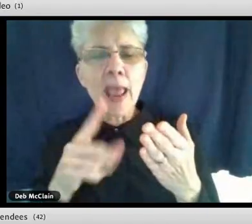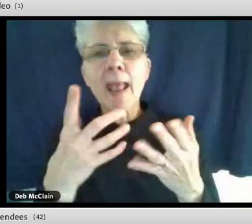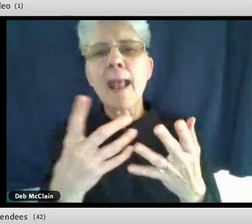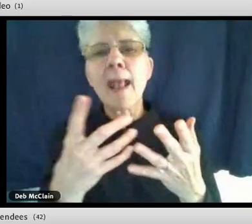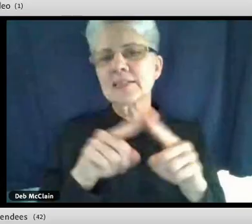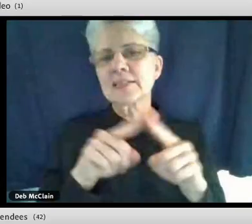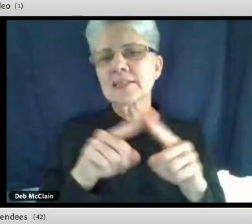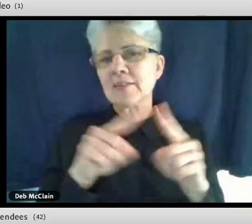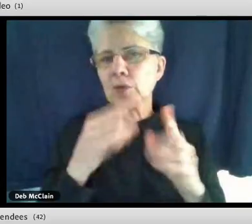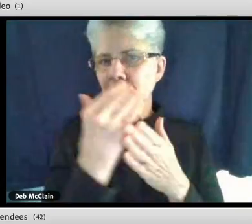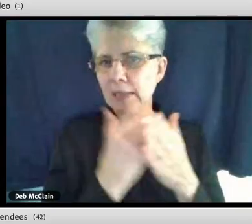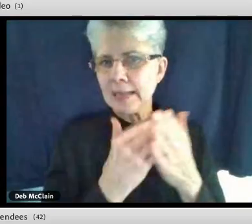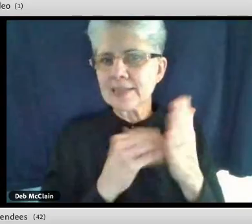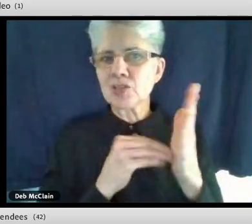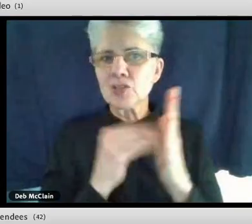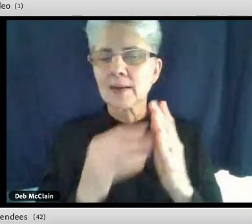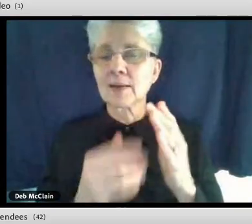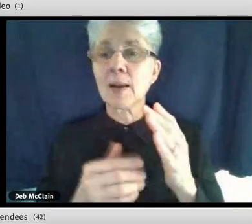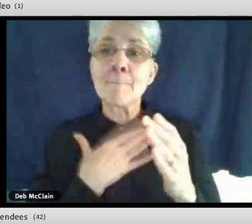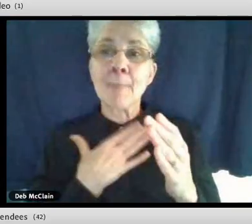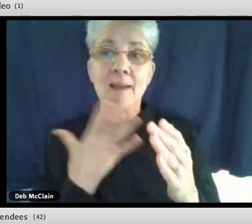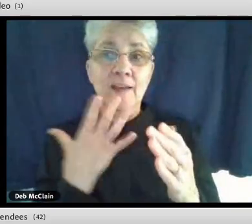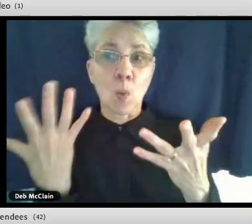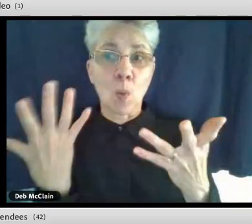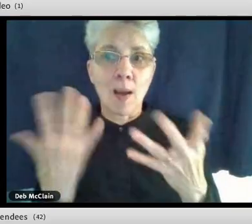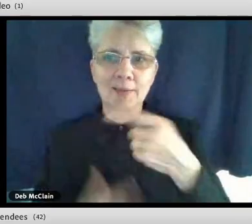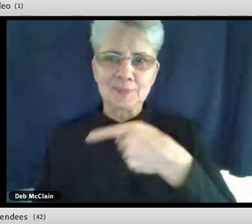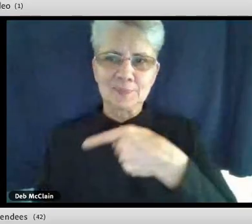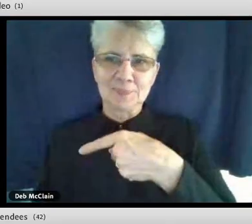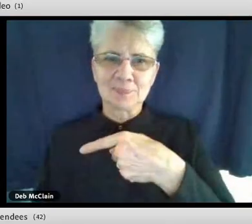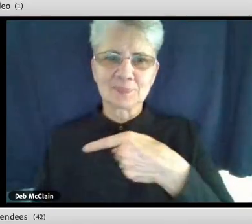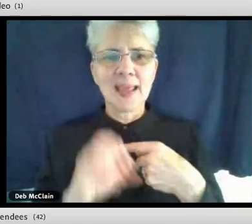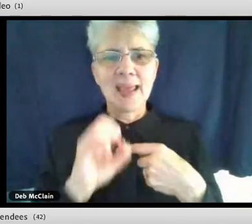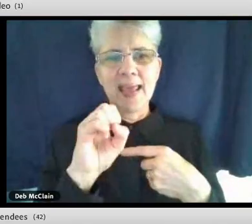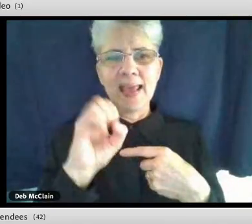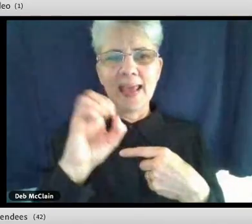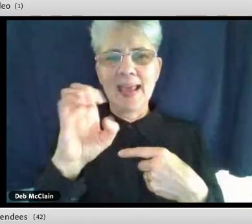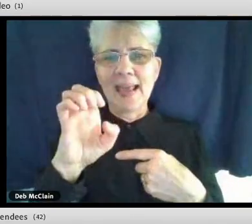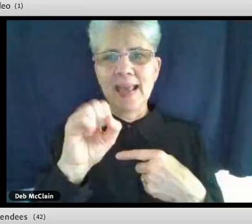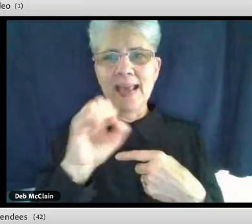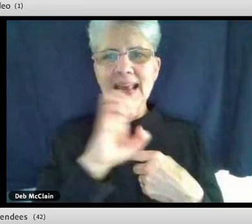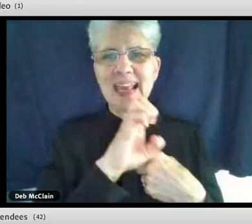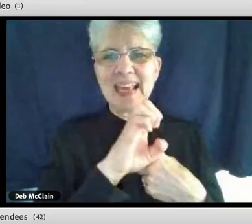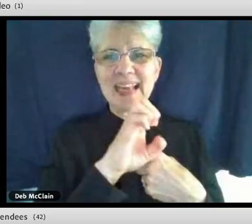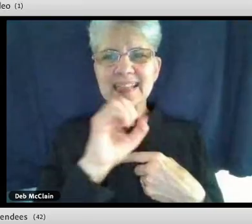Some things, you can check, kind of some different checklists. One of my favorites is E.S.C.A.P.E. News.